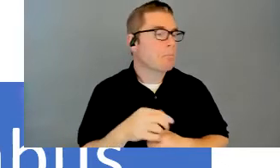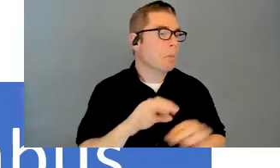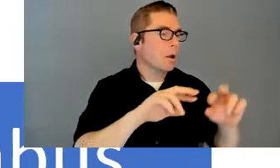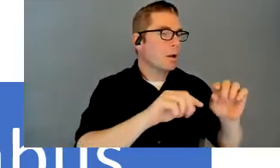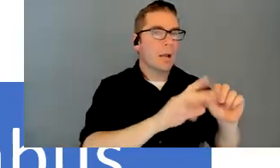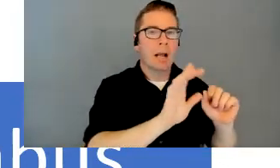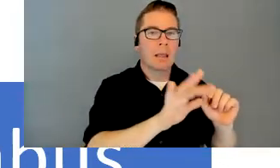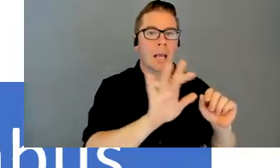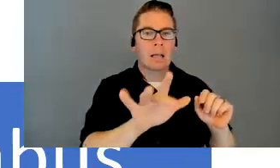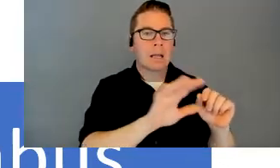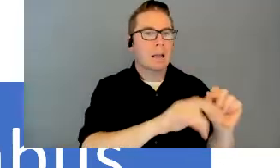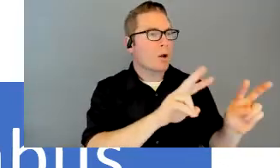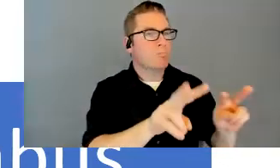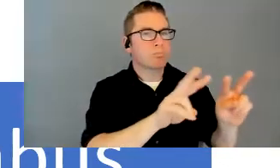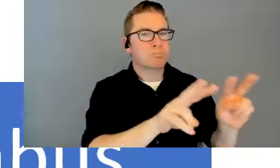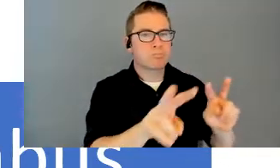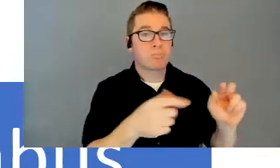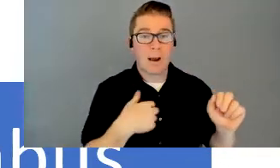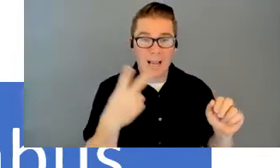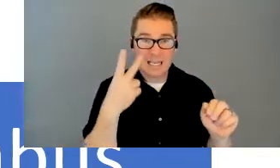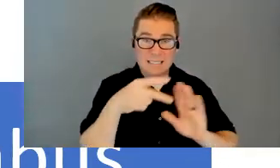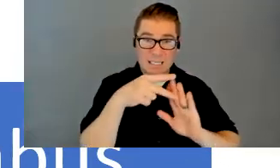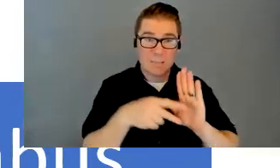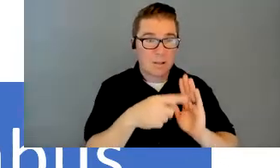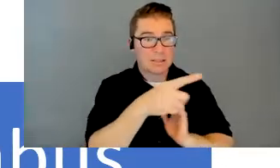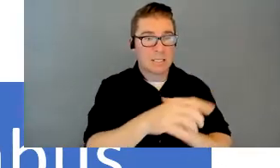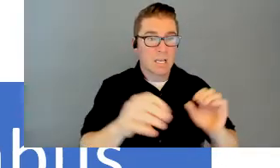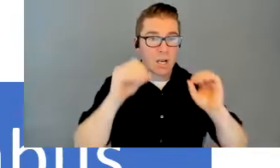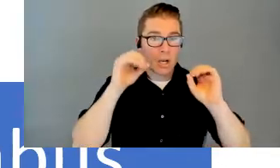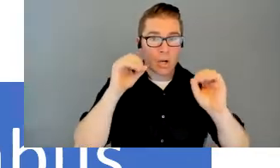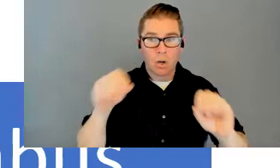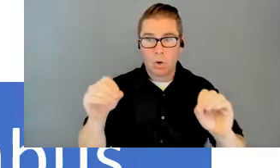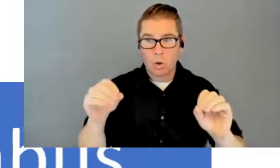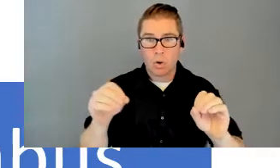more times than I'd like to note. No makeups on tests except for emergencies.